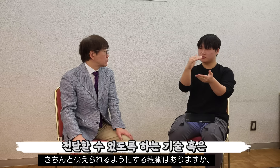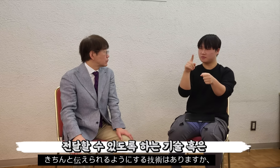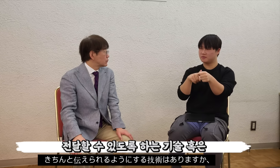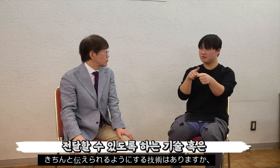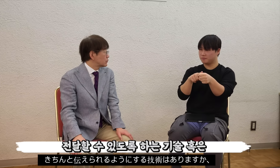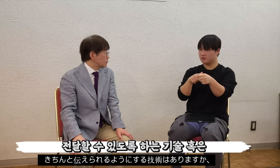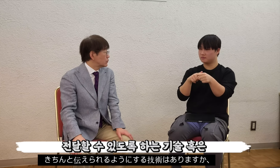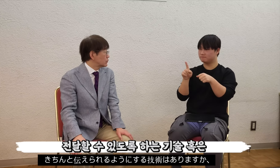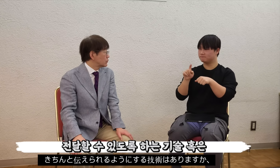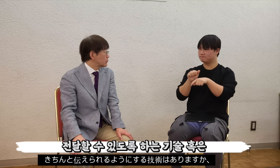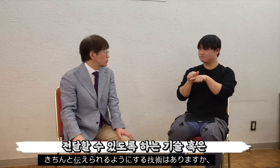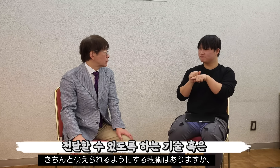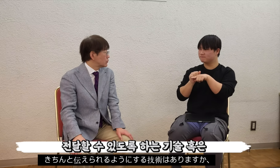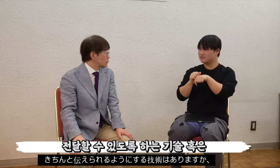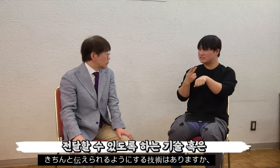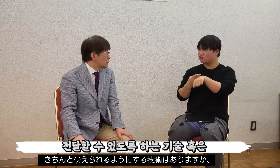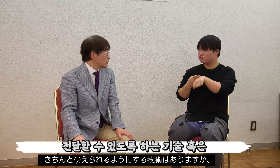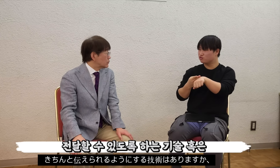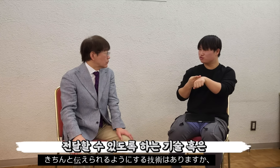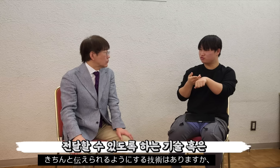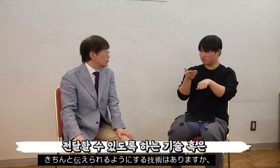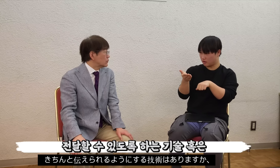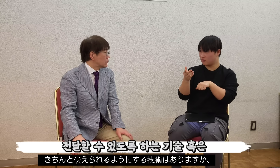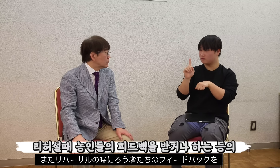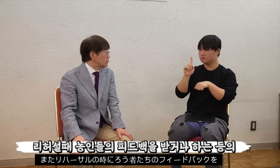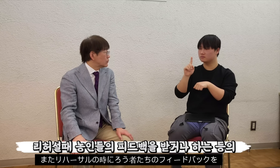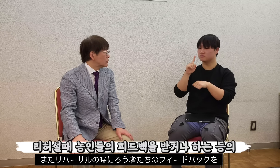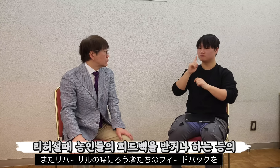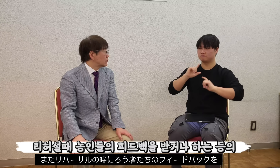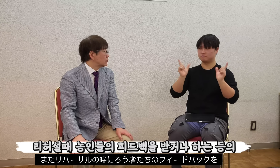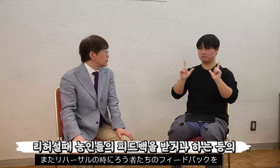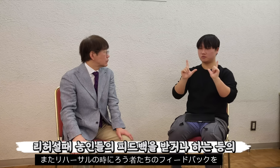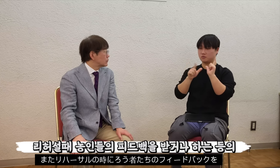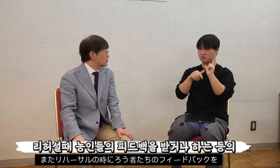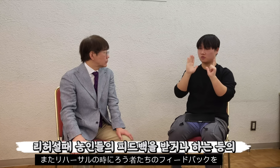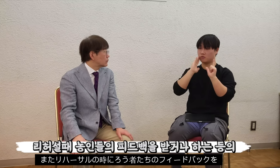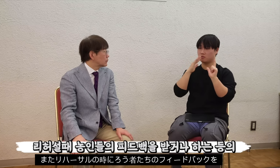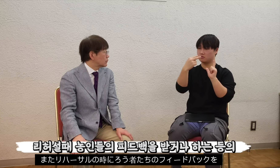when doing sign language news, or do you have a method